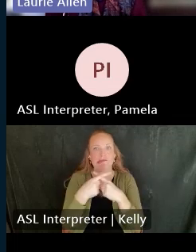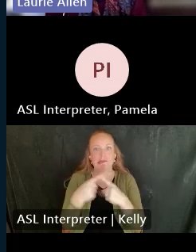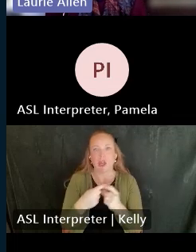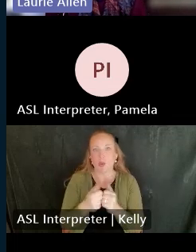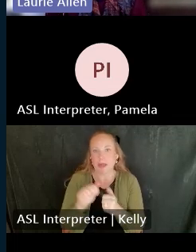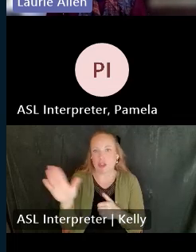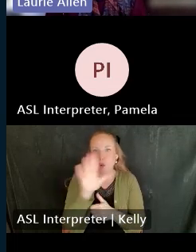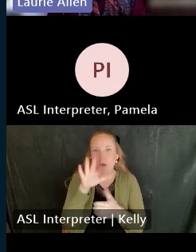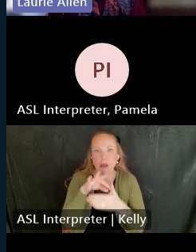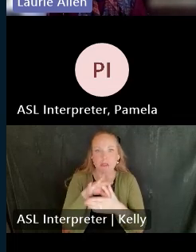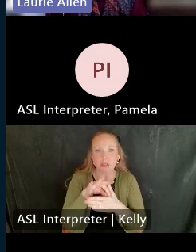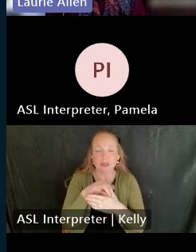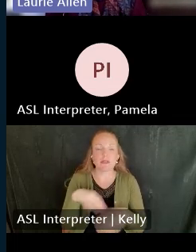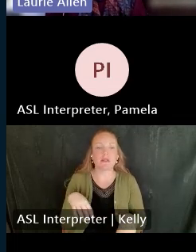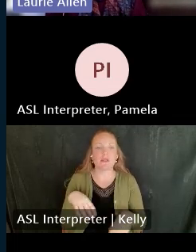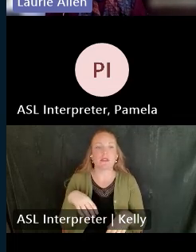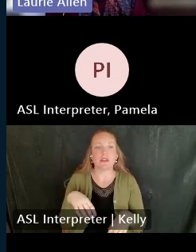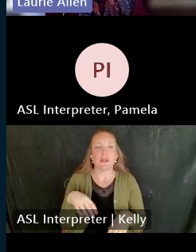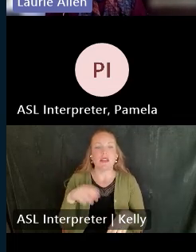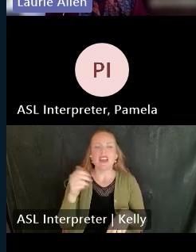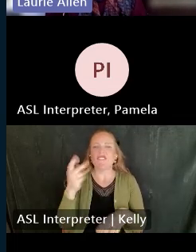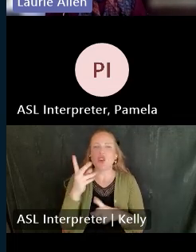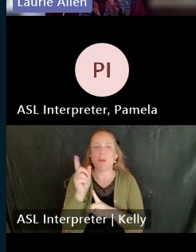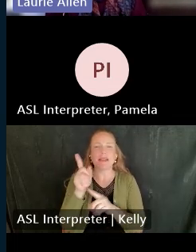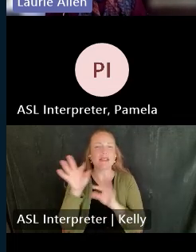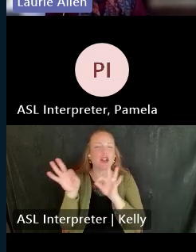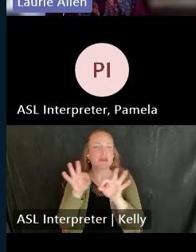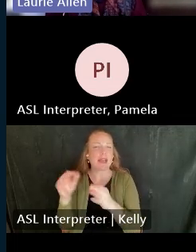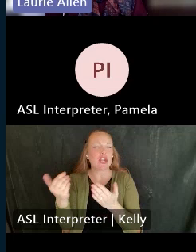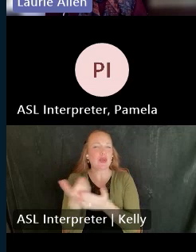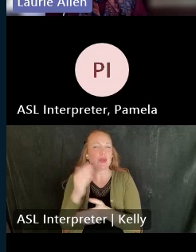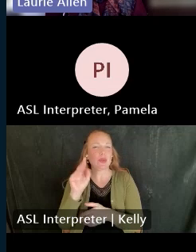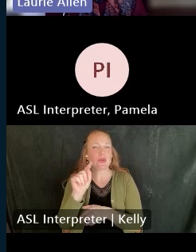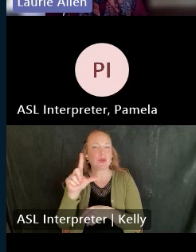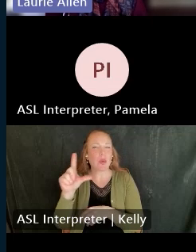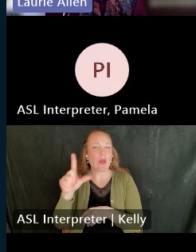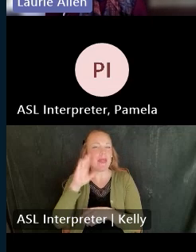And I'll talk in a couple of minutes about a new tool that we have that's going to make that even easier.